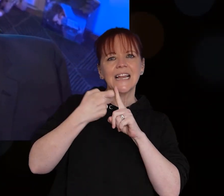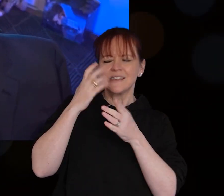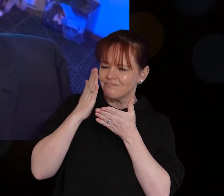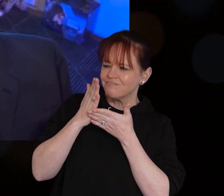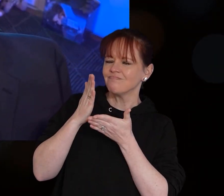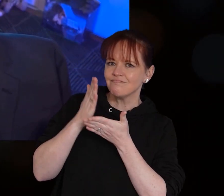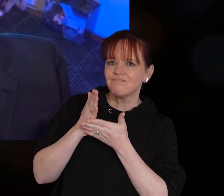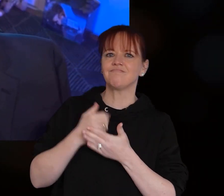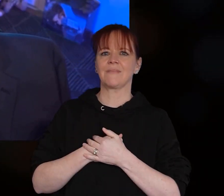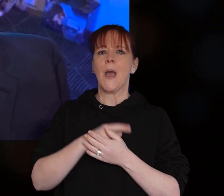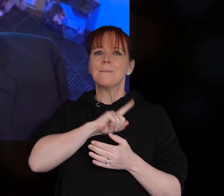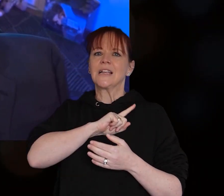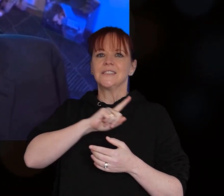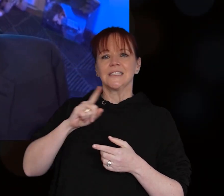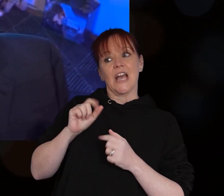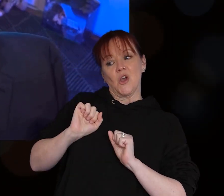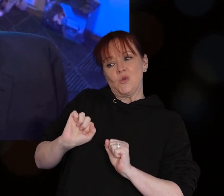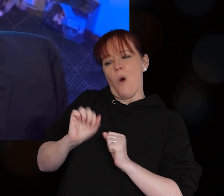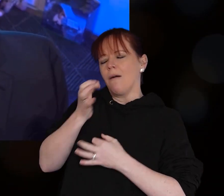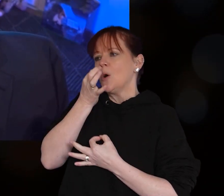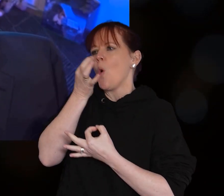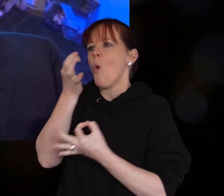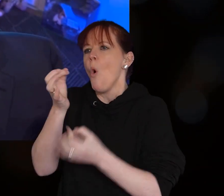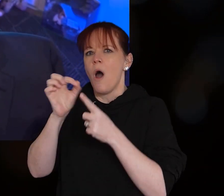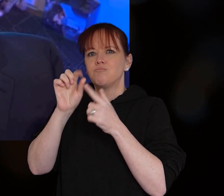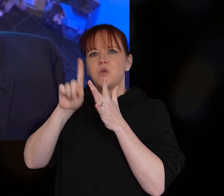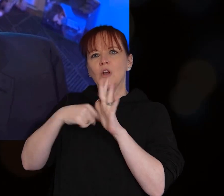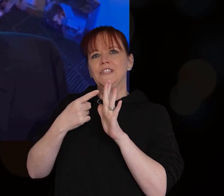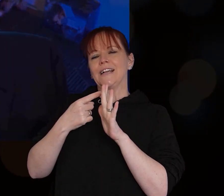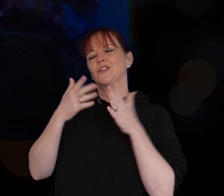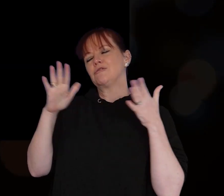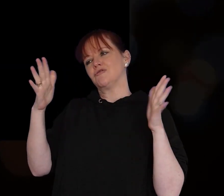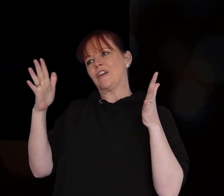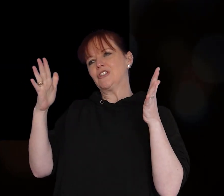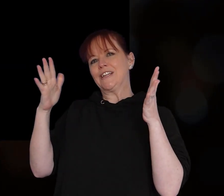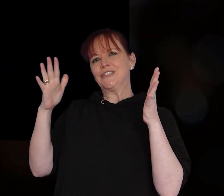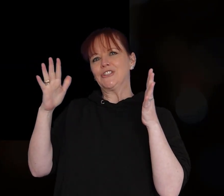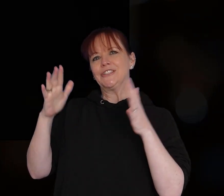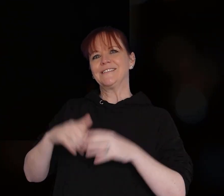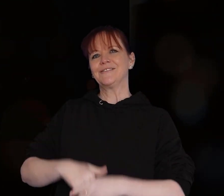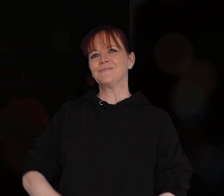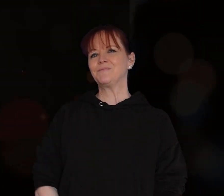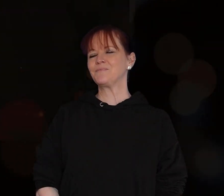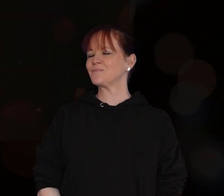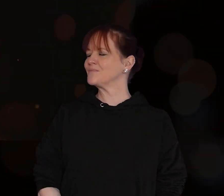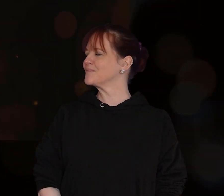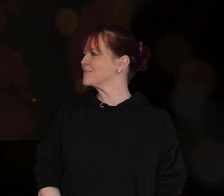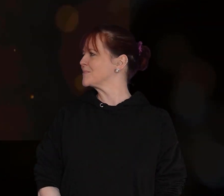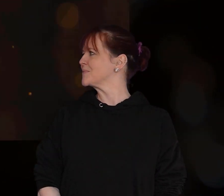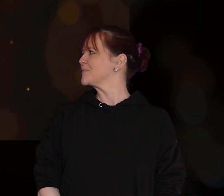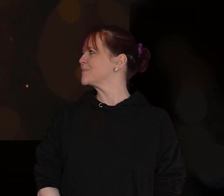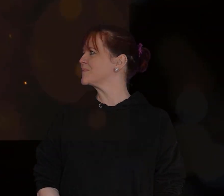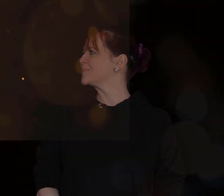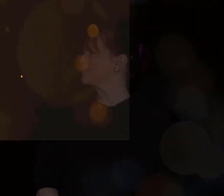I know this was a huge passion project for you, so congrats again. EPIC MUSIC